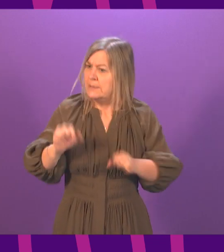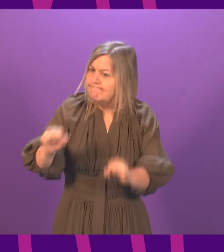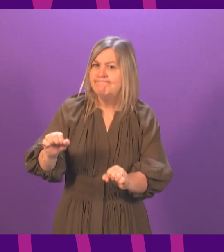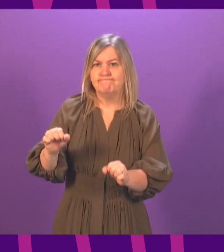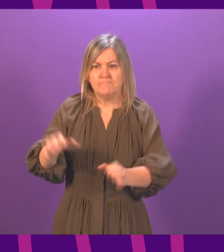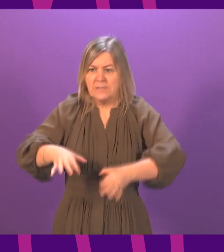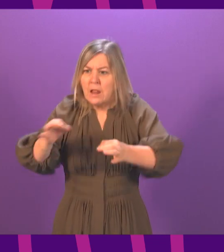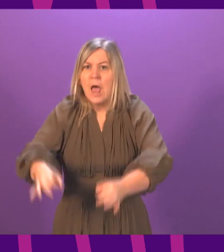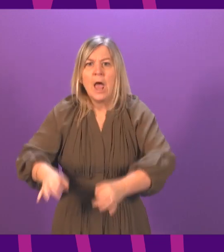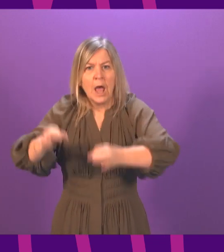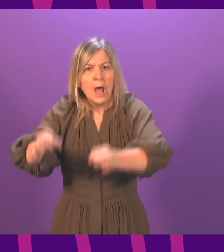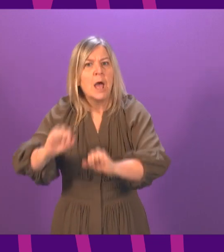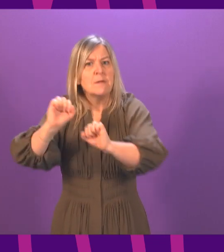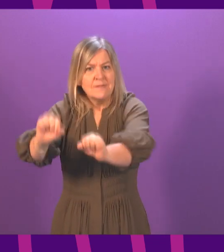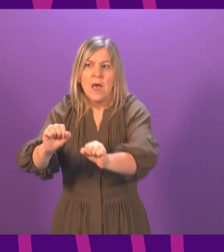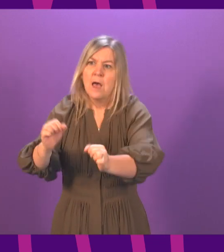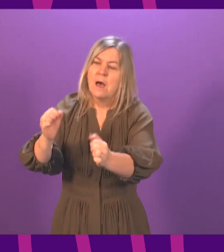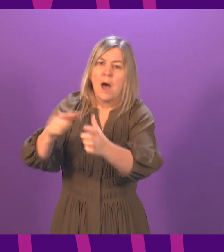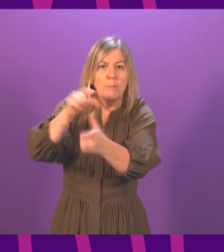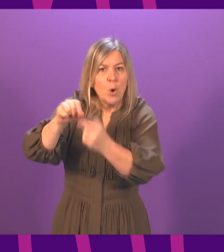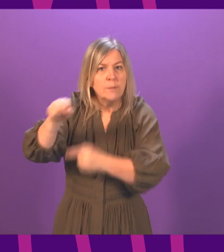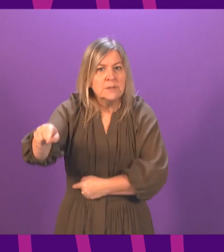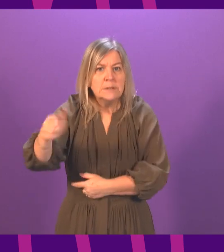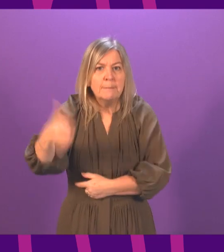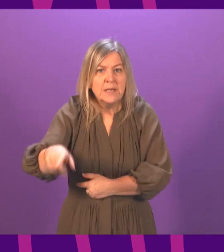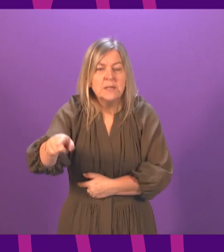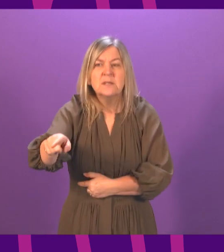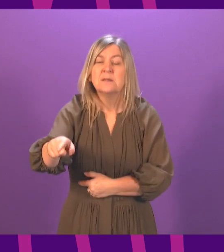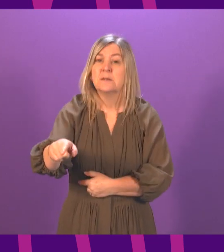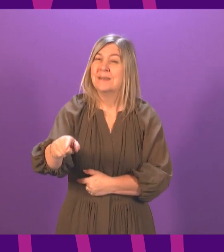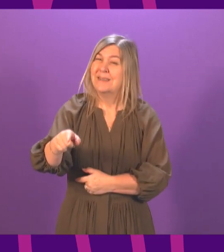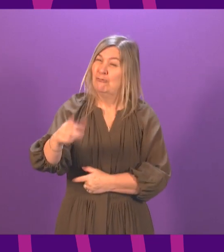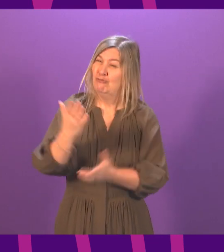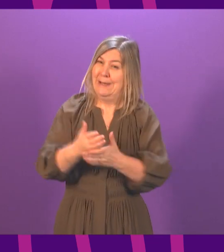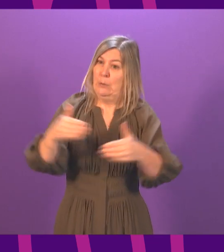to cervical screening tests and, because it is already three years since their previous test,